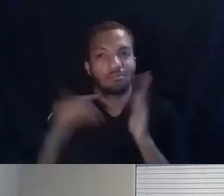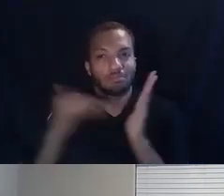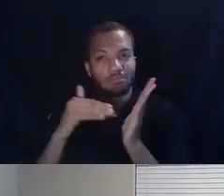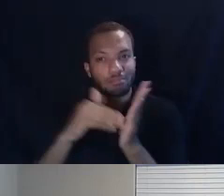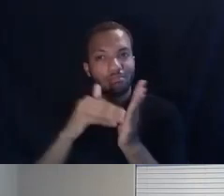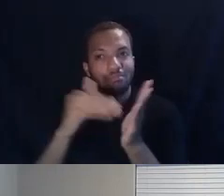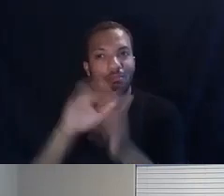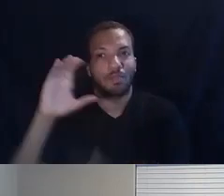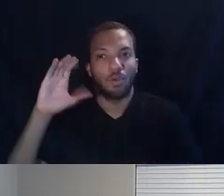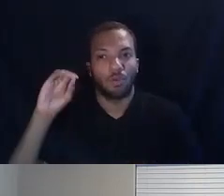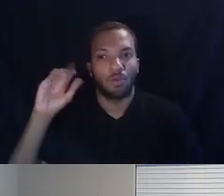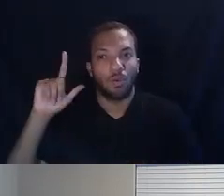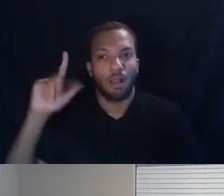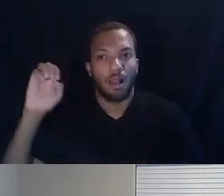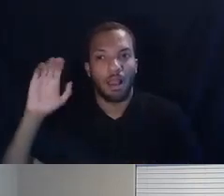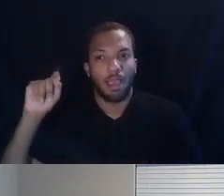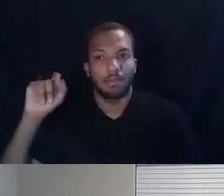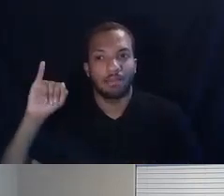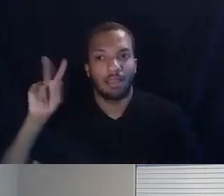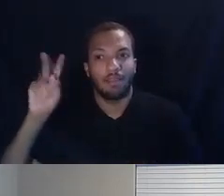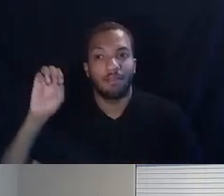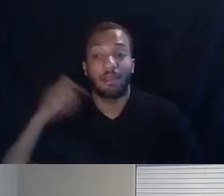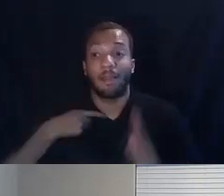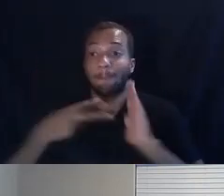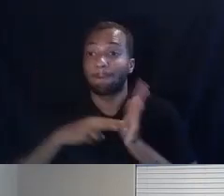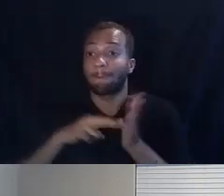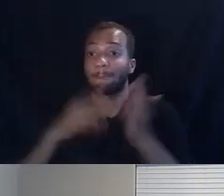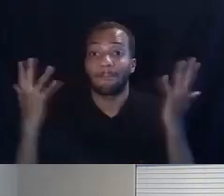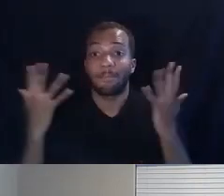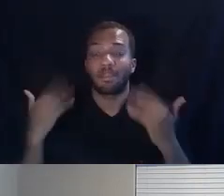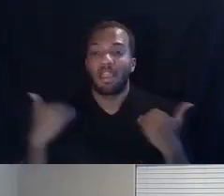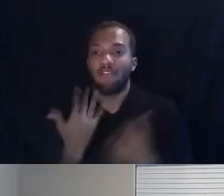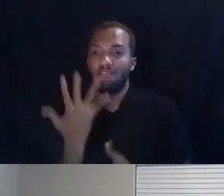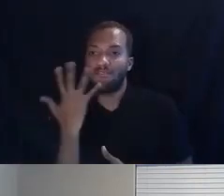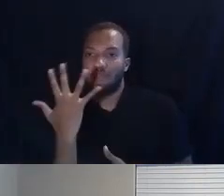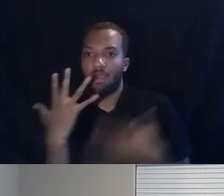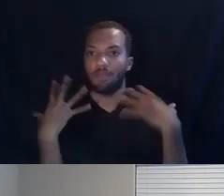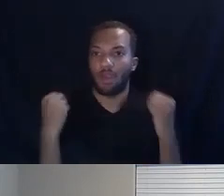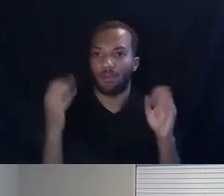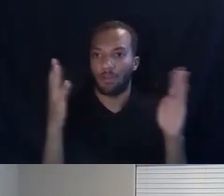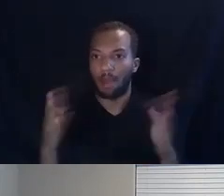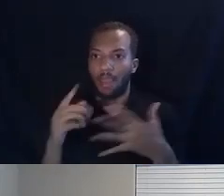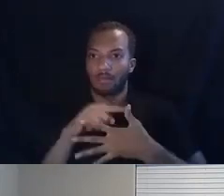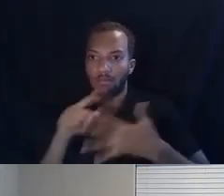And what I mean by that is essentially, we have five health plans that we delegate a lot of our work